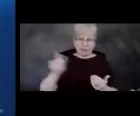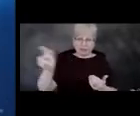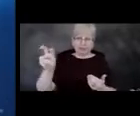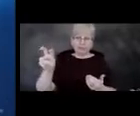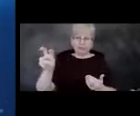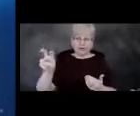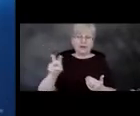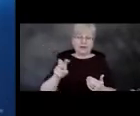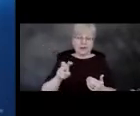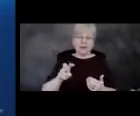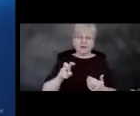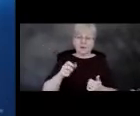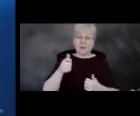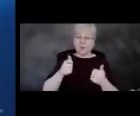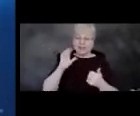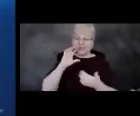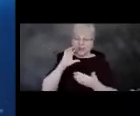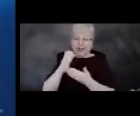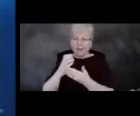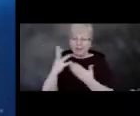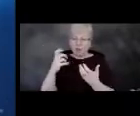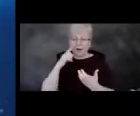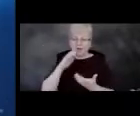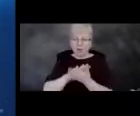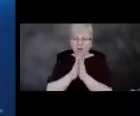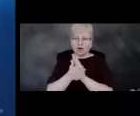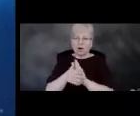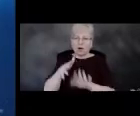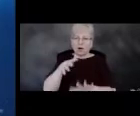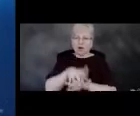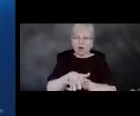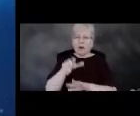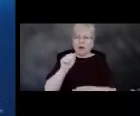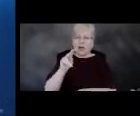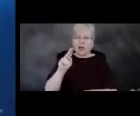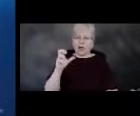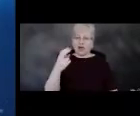that you want to use as an anchor 16:52:01 , and then you click on the link